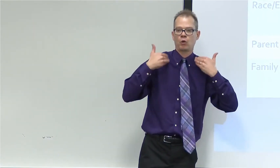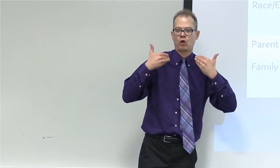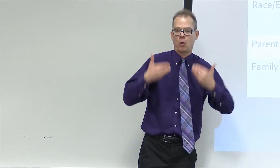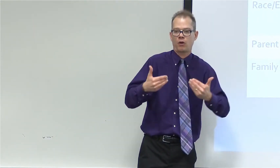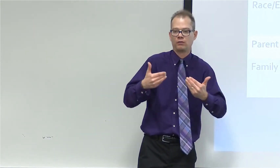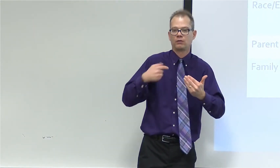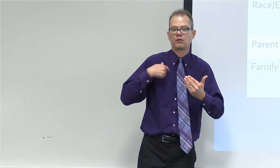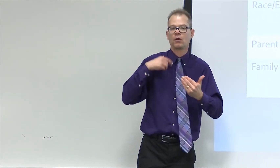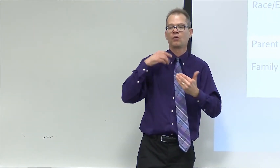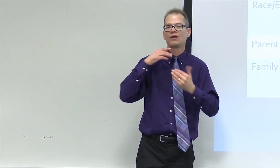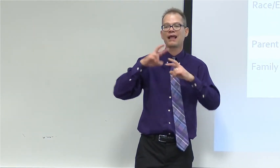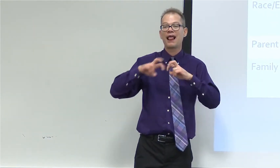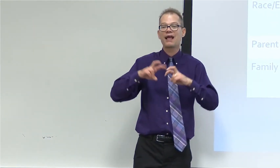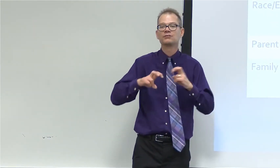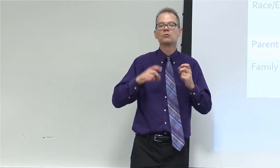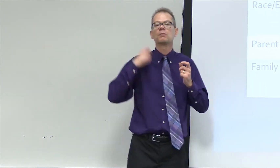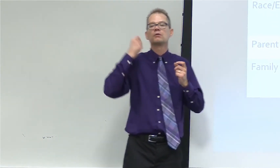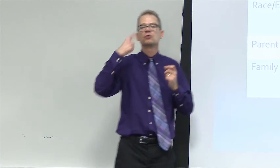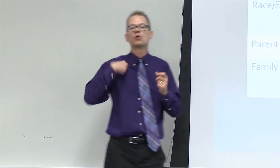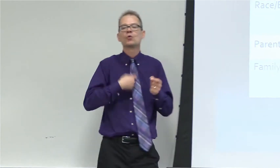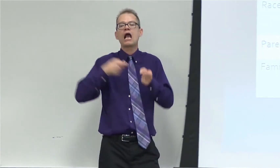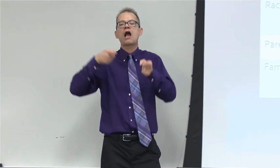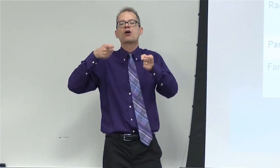we did go ahead, and in the analysis,